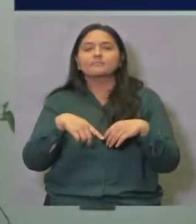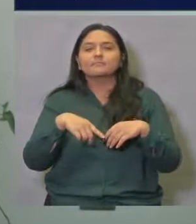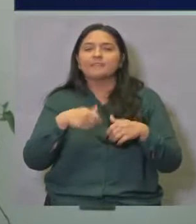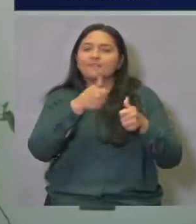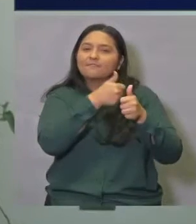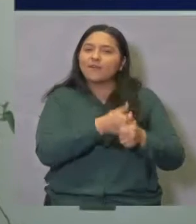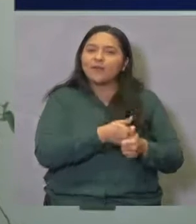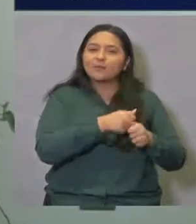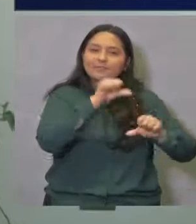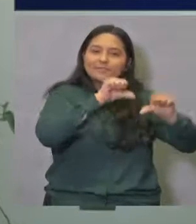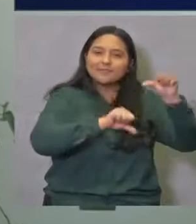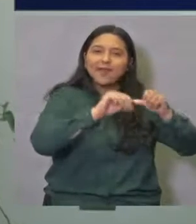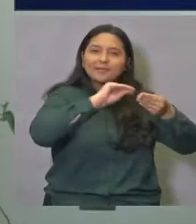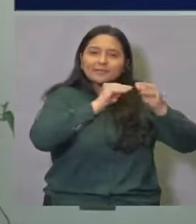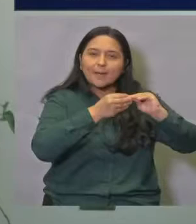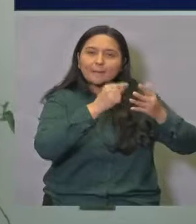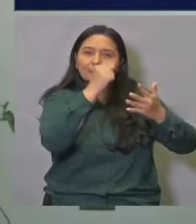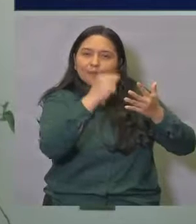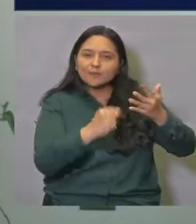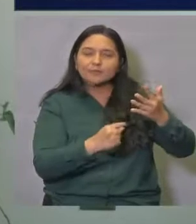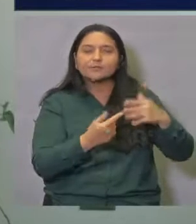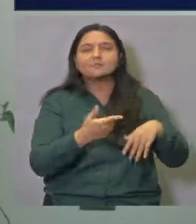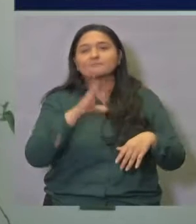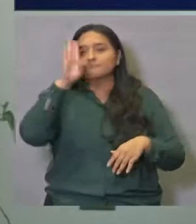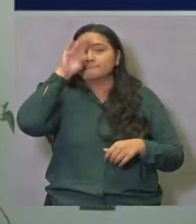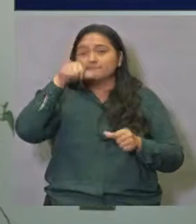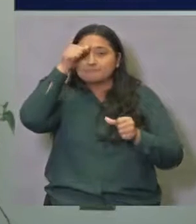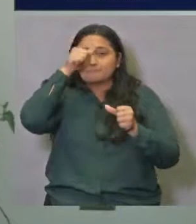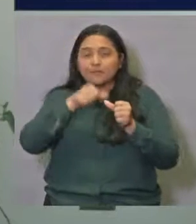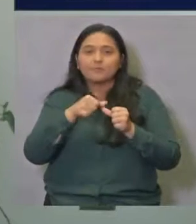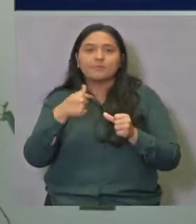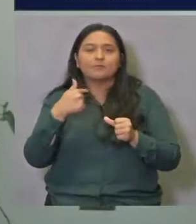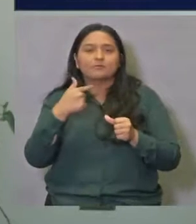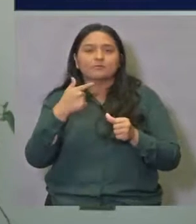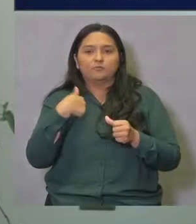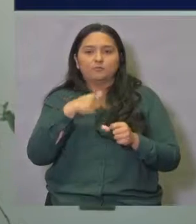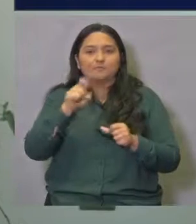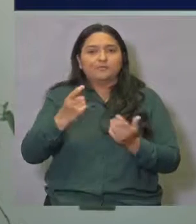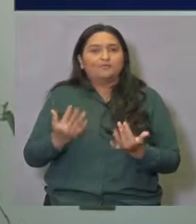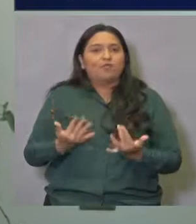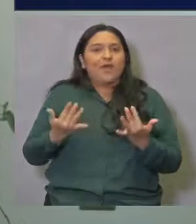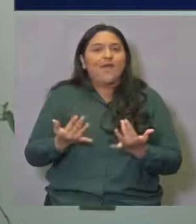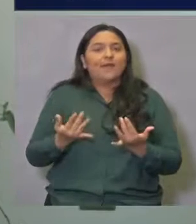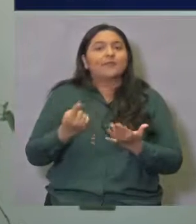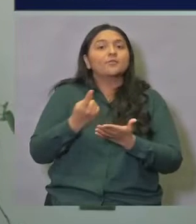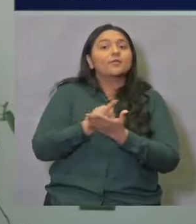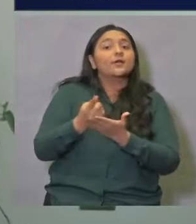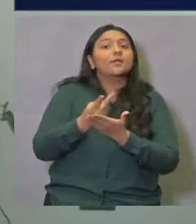AT WHAT IS HAPPENING WITH CASE NUMBERS.